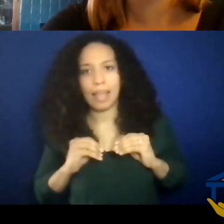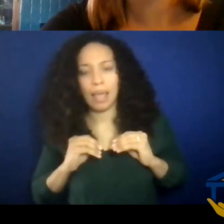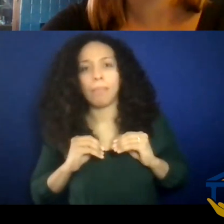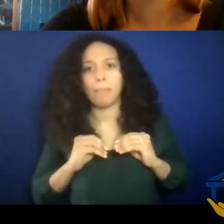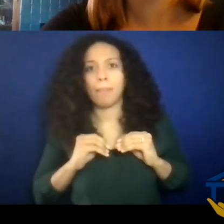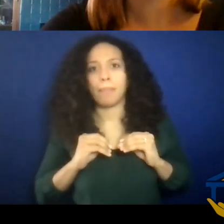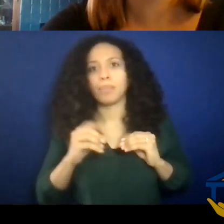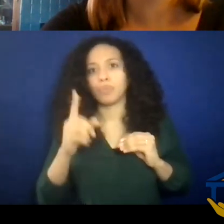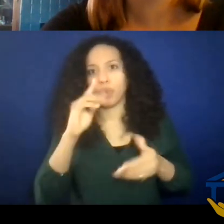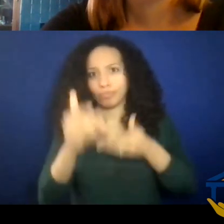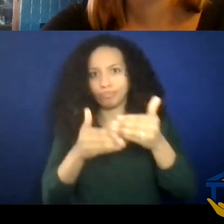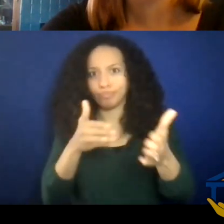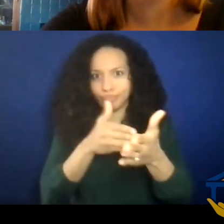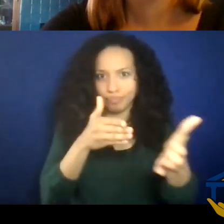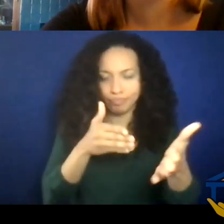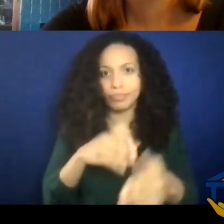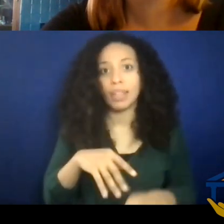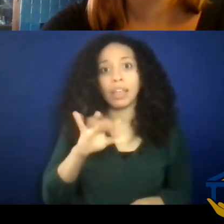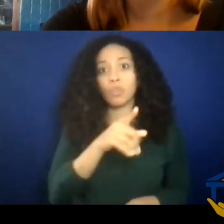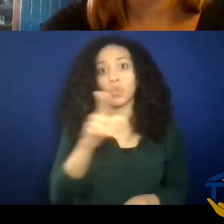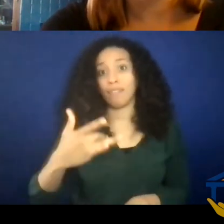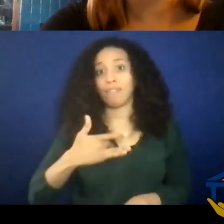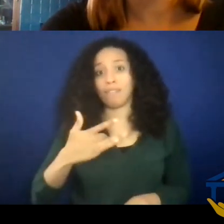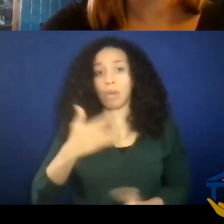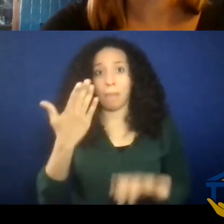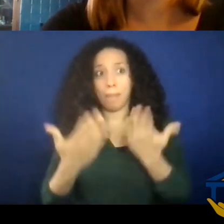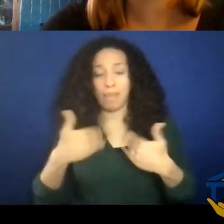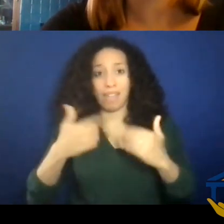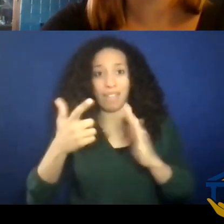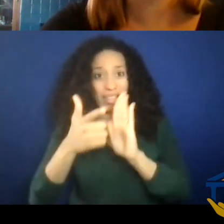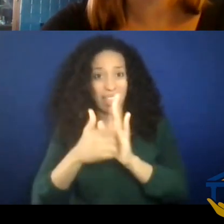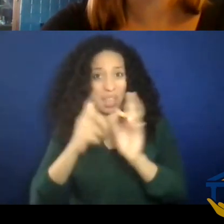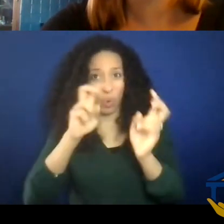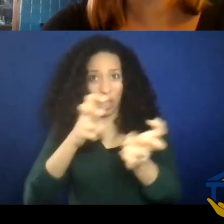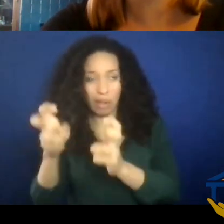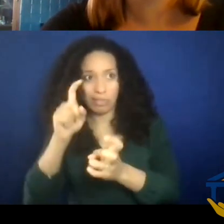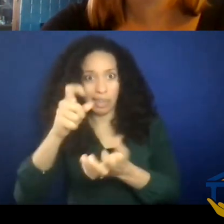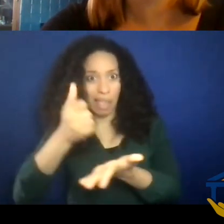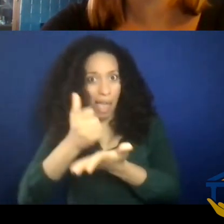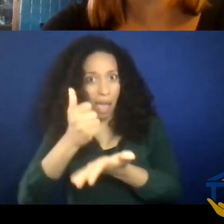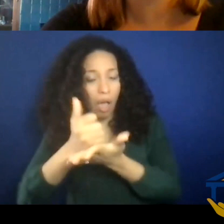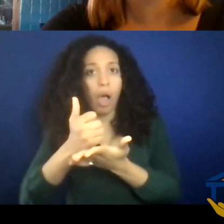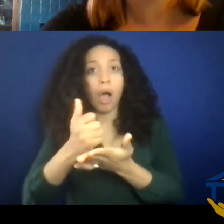is a legal issue you may need help with, particularly if it's systemic in nature or